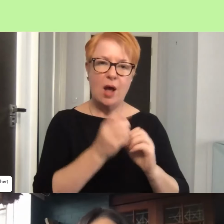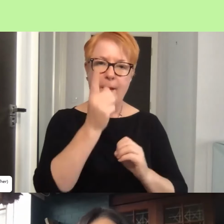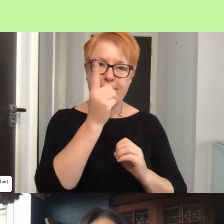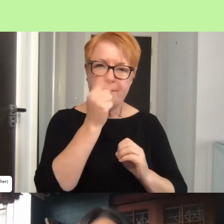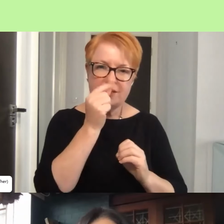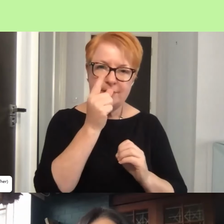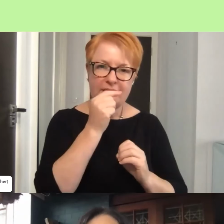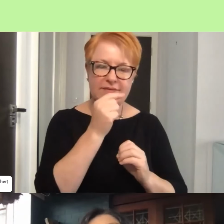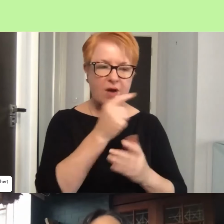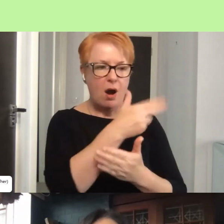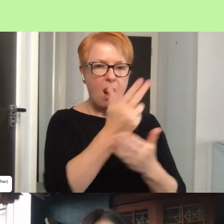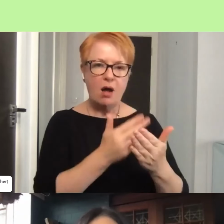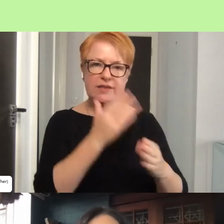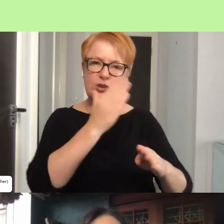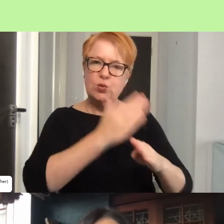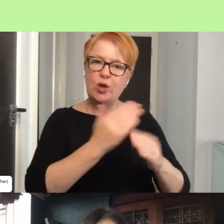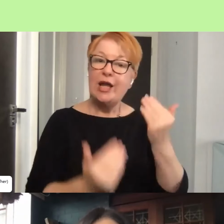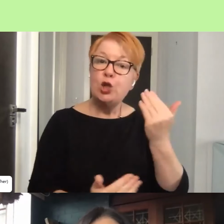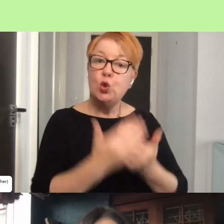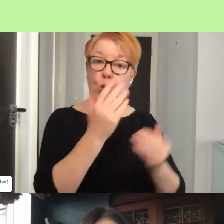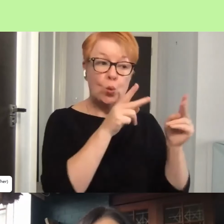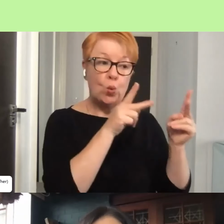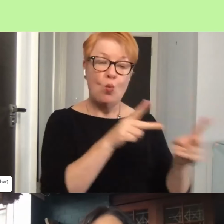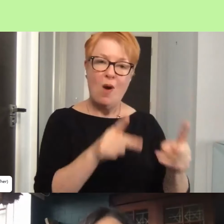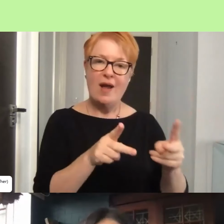high degree of engagement in the projects. Wow!